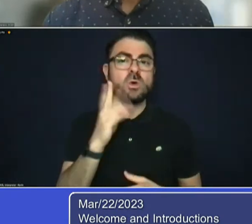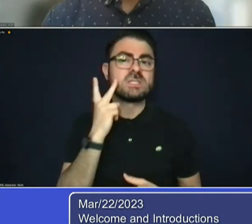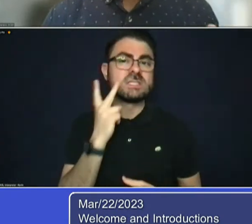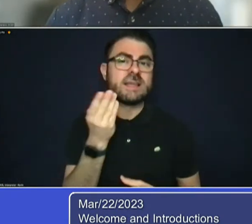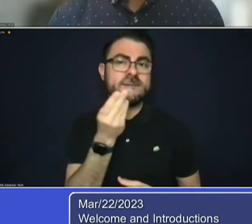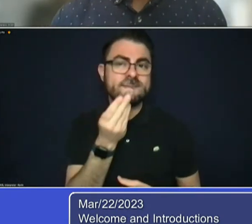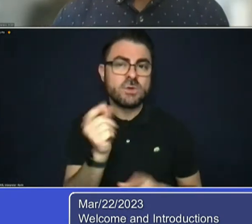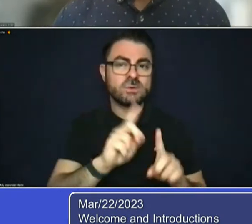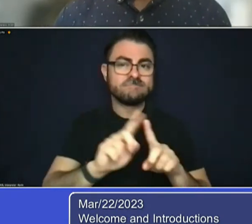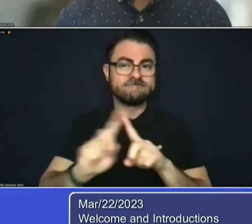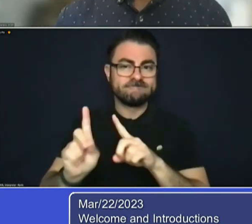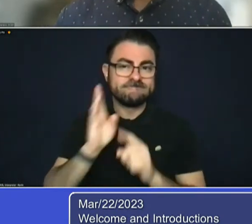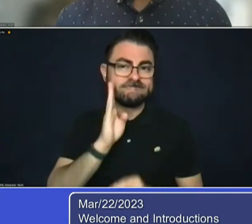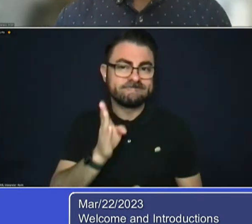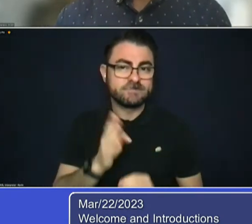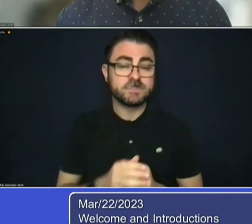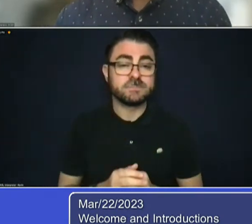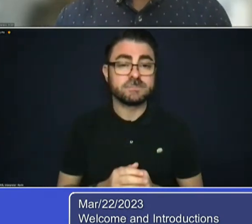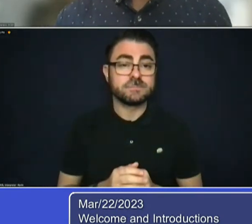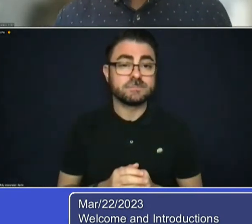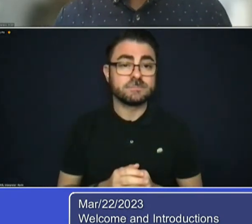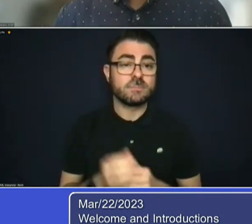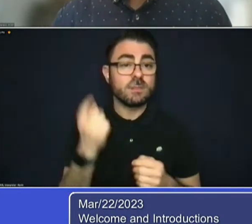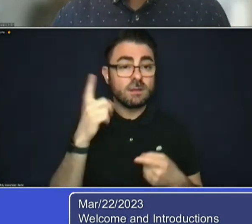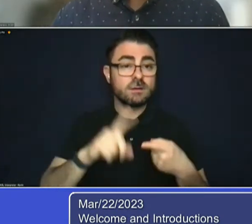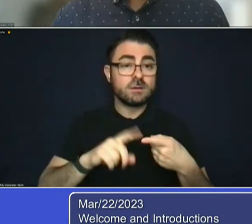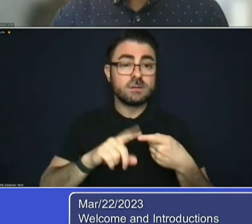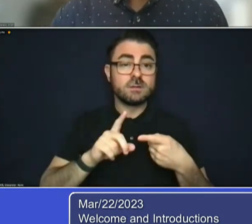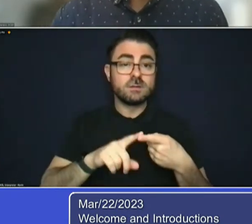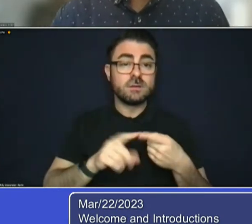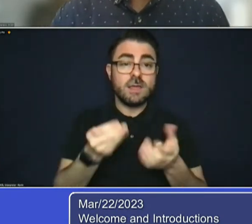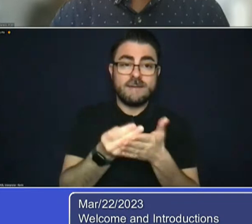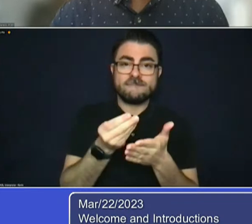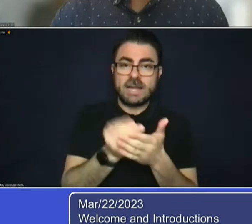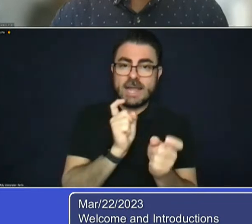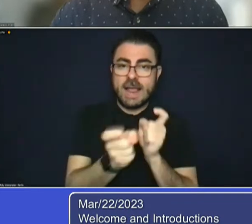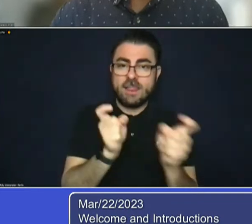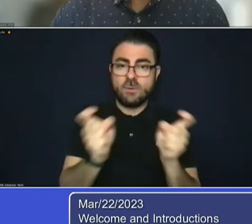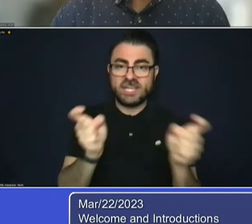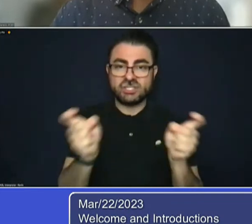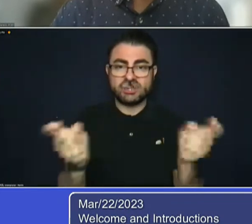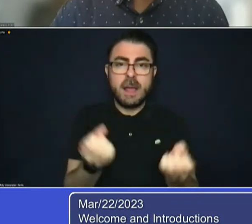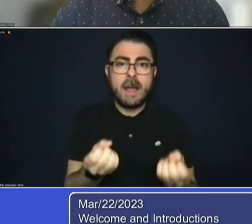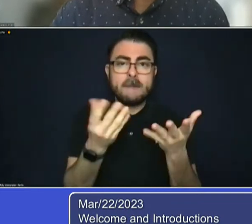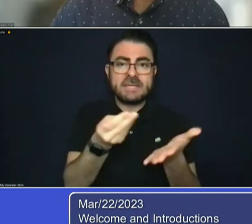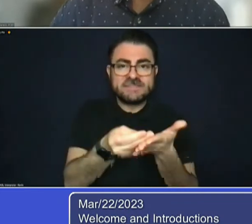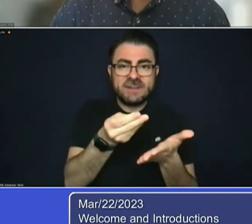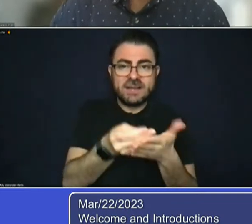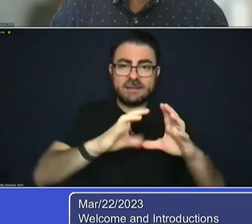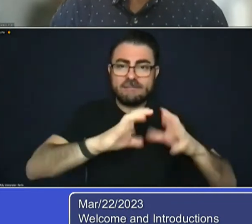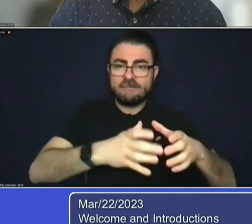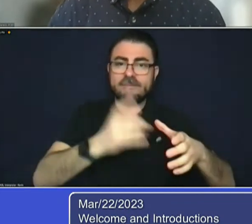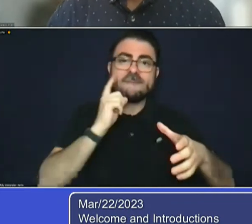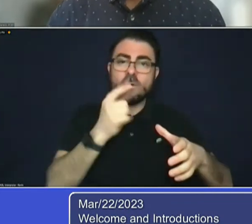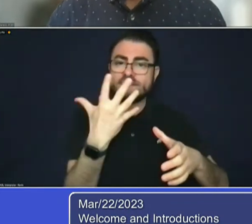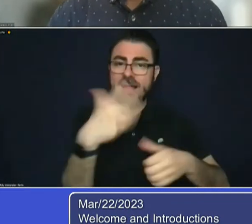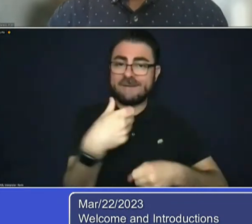FOR EVERY SINGLE STRATEGIC PROGRAM, YOU'RE GOING TO SEE A FEW THINGS. THESE ARE IMPORTANT, YOU'RE GOING TO SEE THE FUNDING